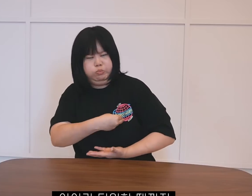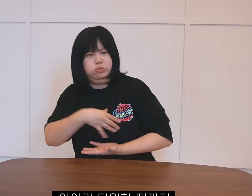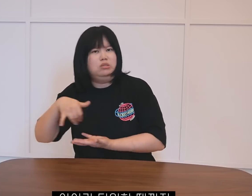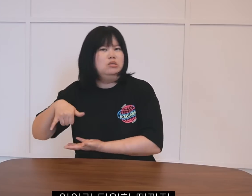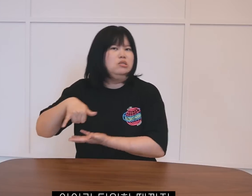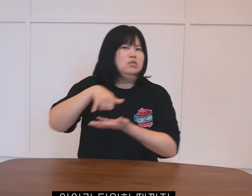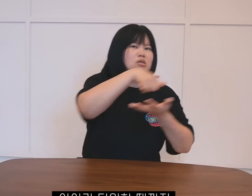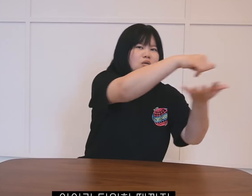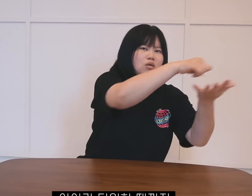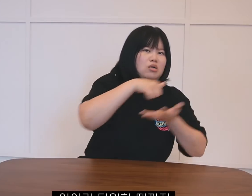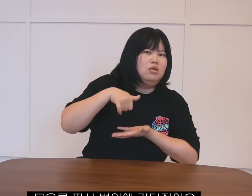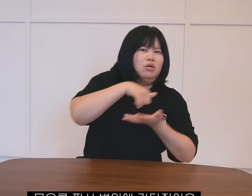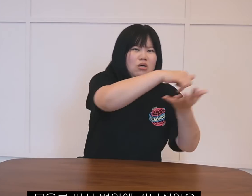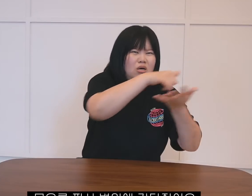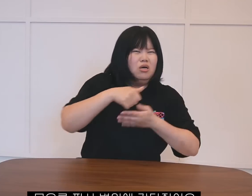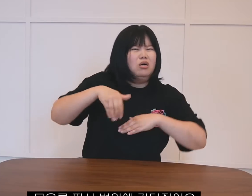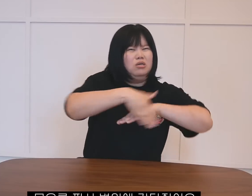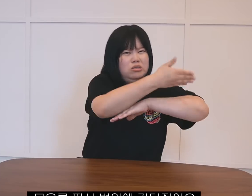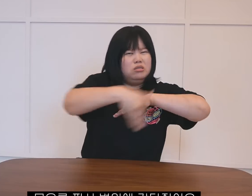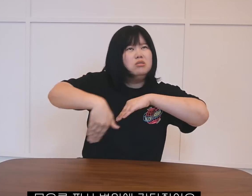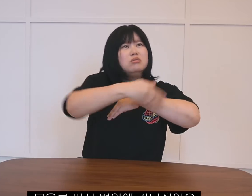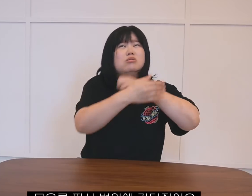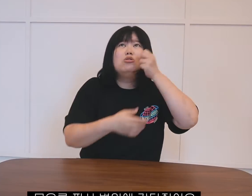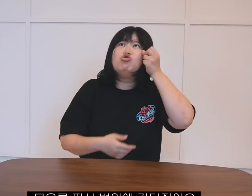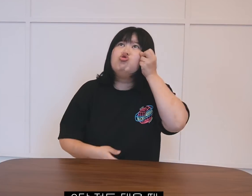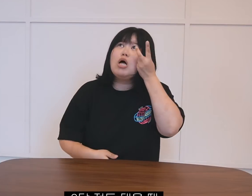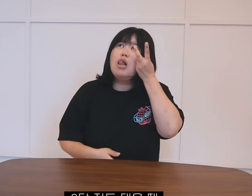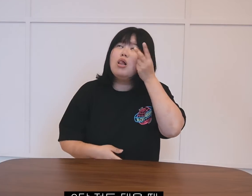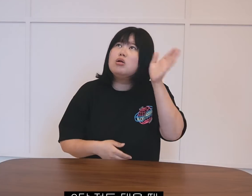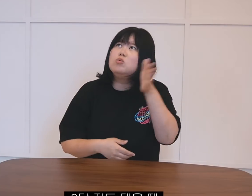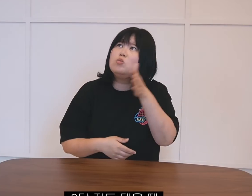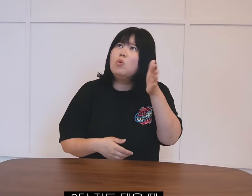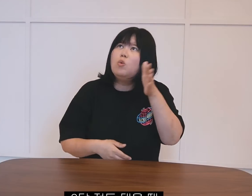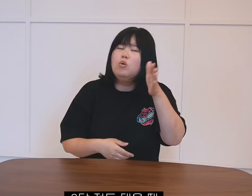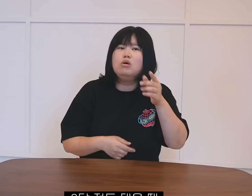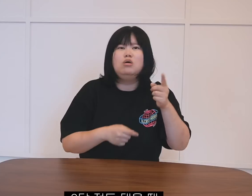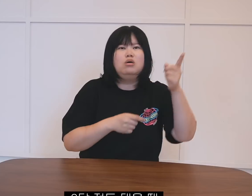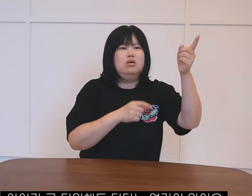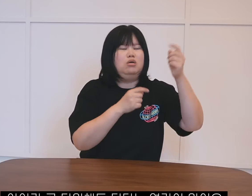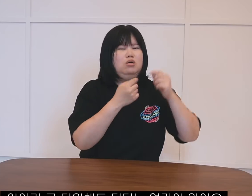I pumped milk and took him to the hospital until he was discharged. When I was about two months old,